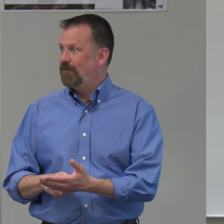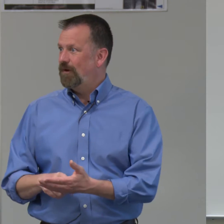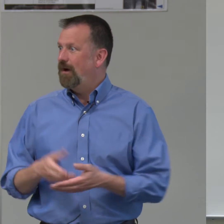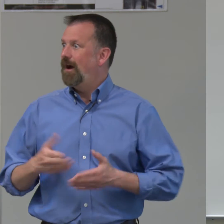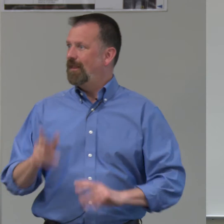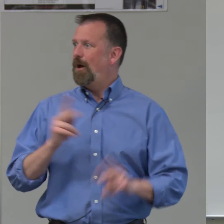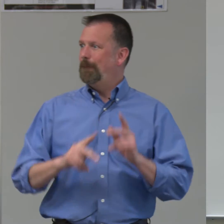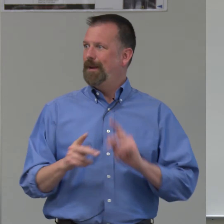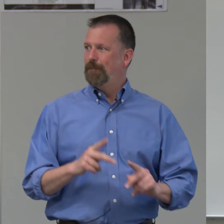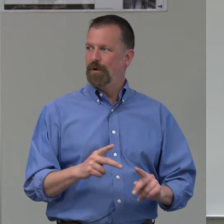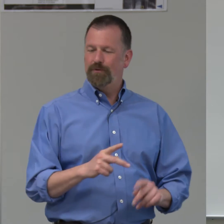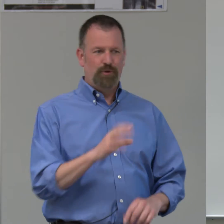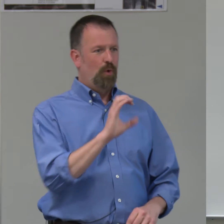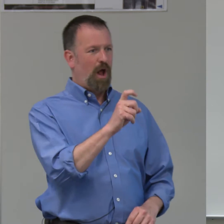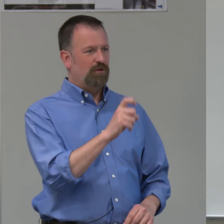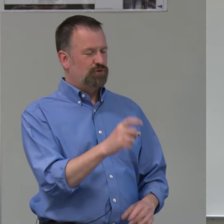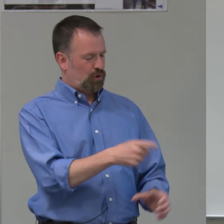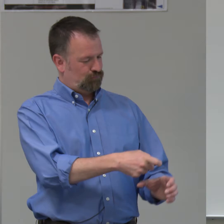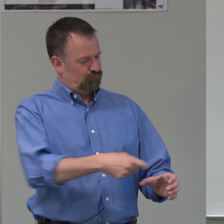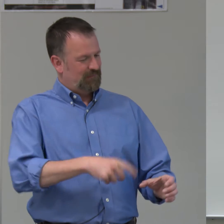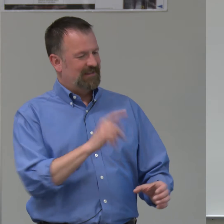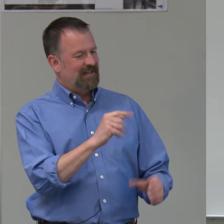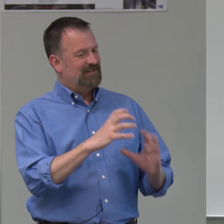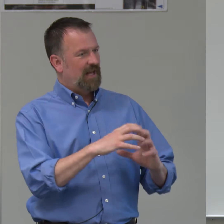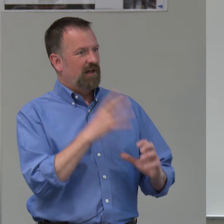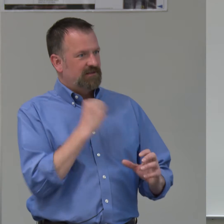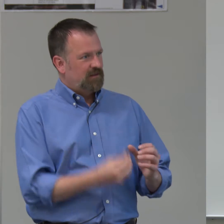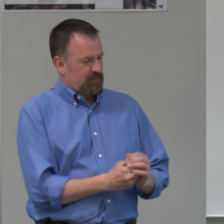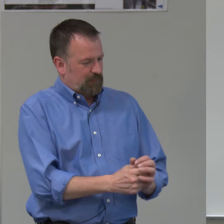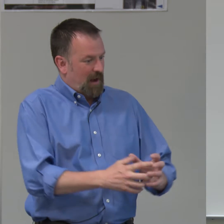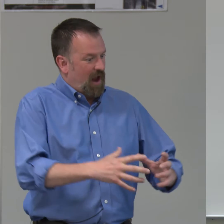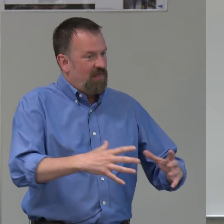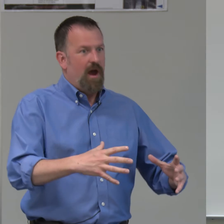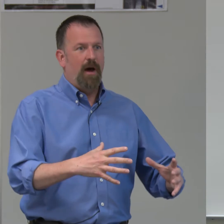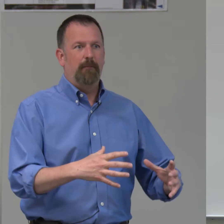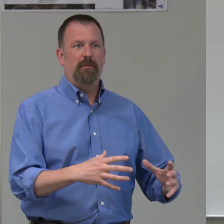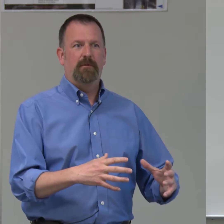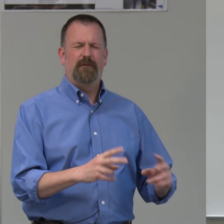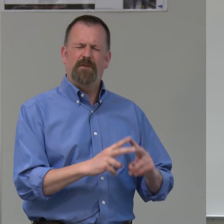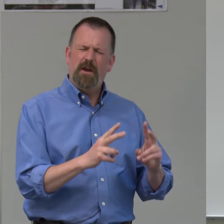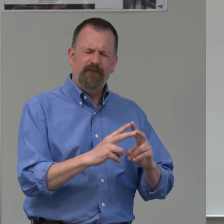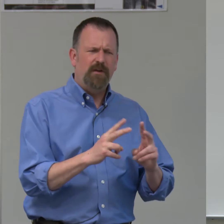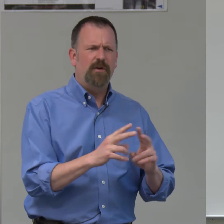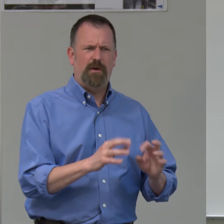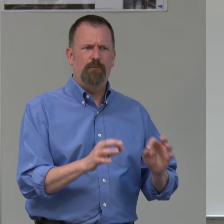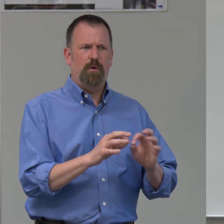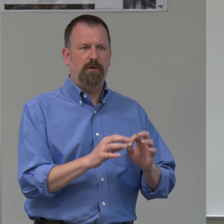to be able to culture T cells and expand those. So these have been a very key thing.